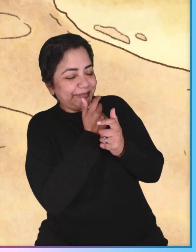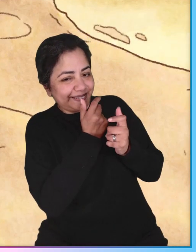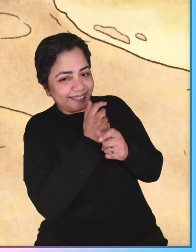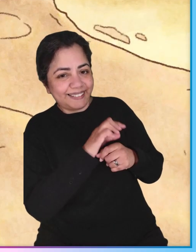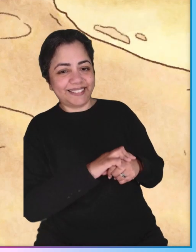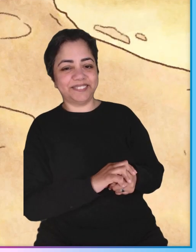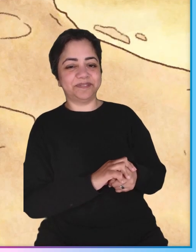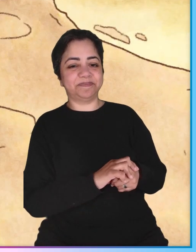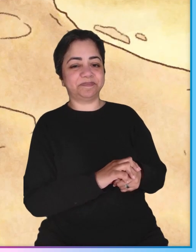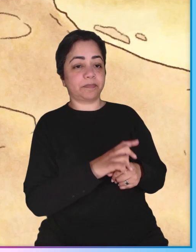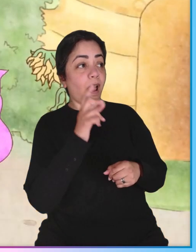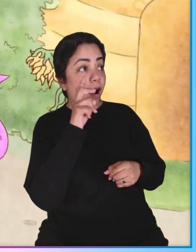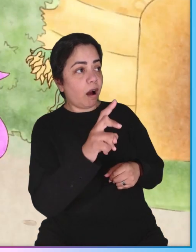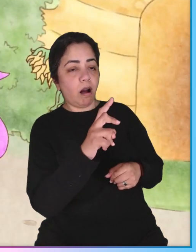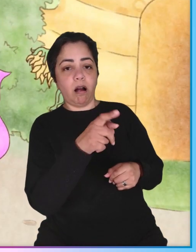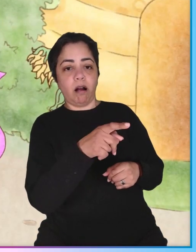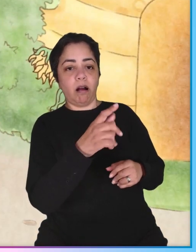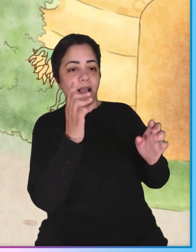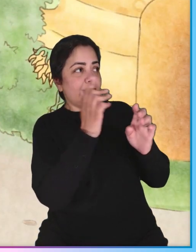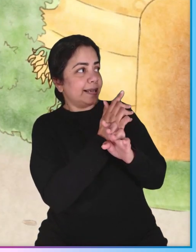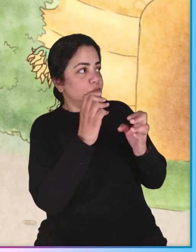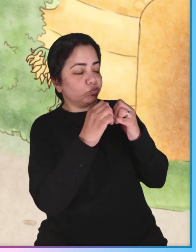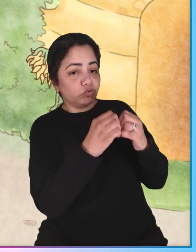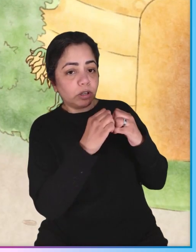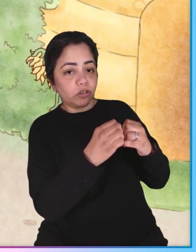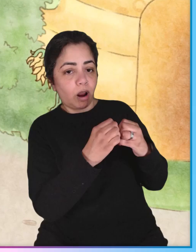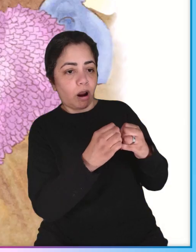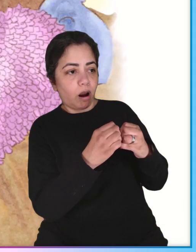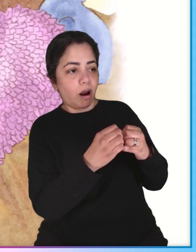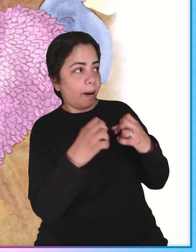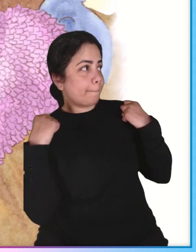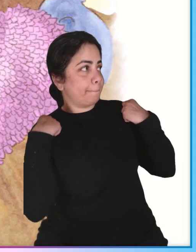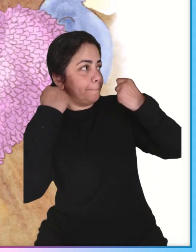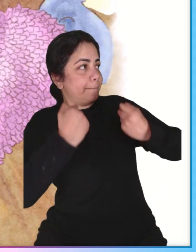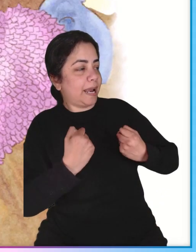Hmmm. I’d better get out of here before he realises.